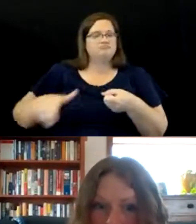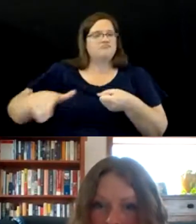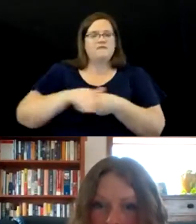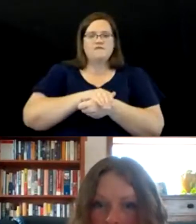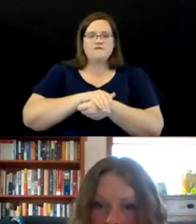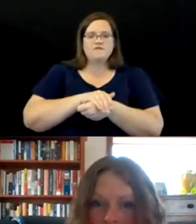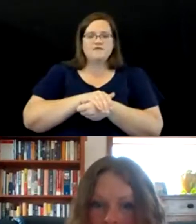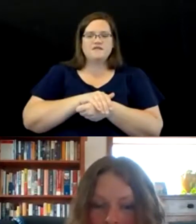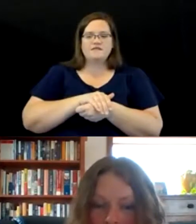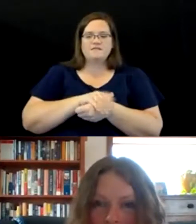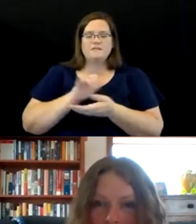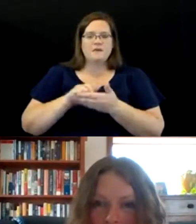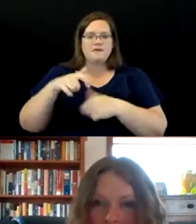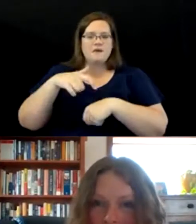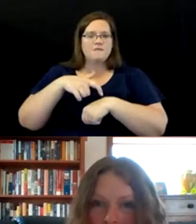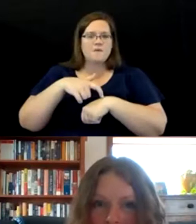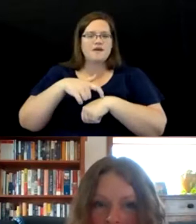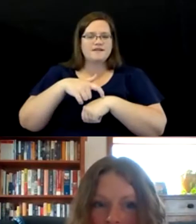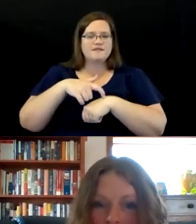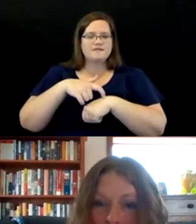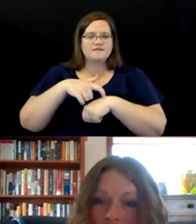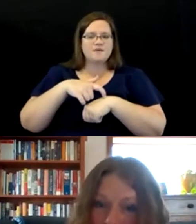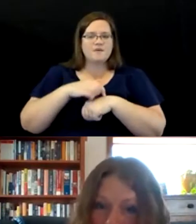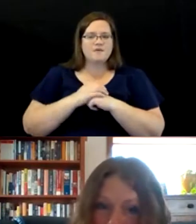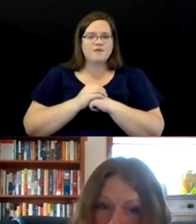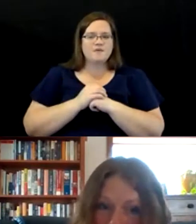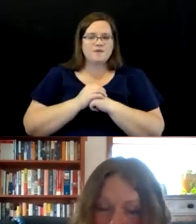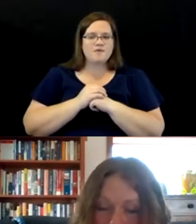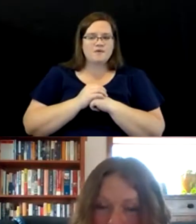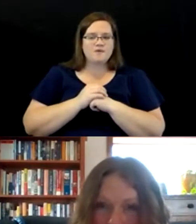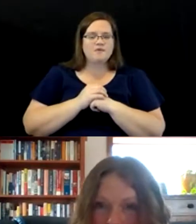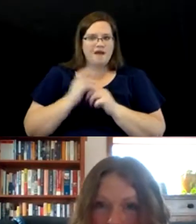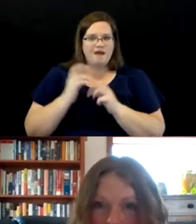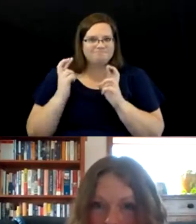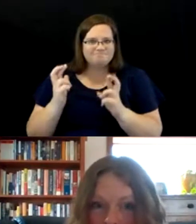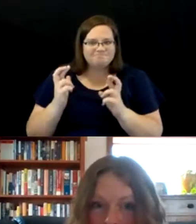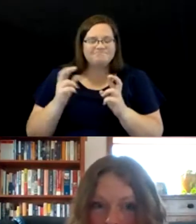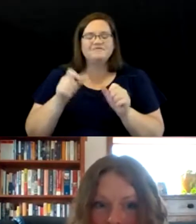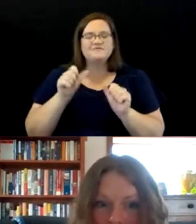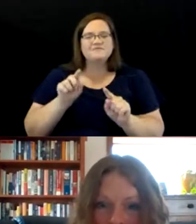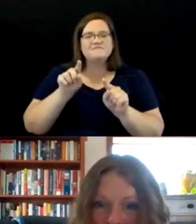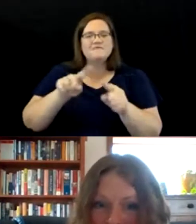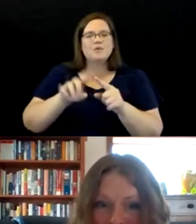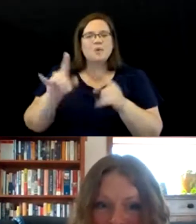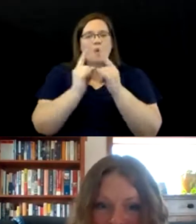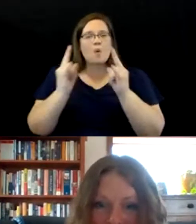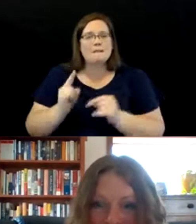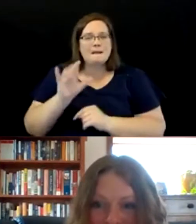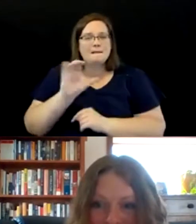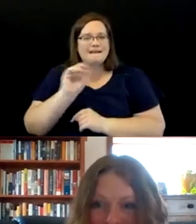that point. So I will keep my fingers crossed for you that you'll be able to go to your camp in Connecticut and have a great time.